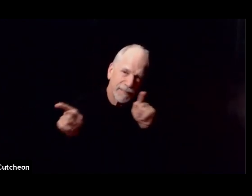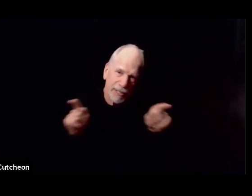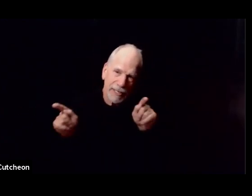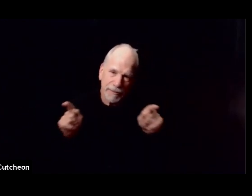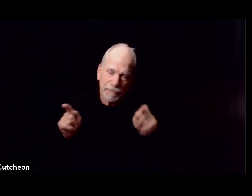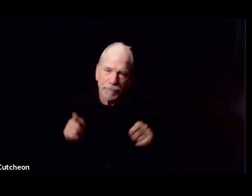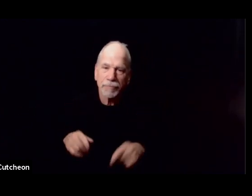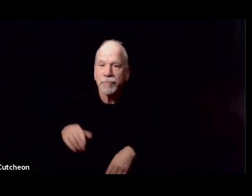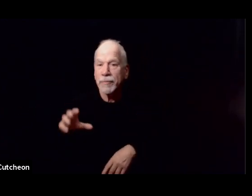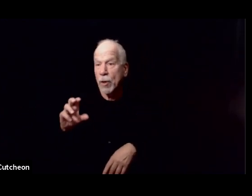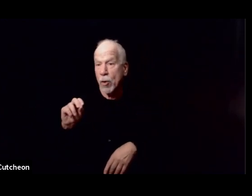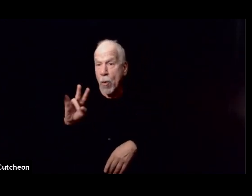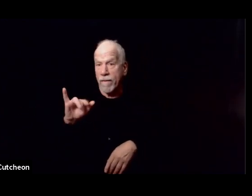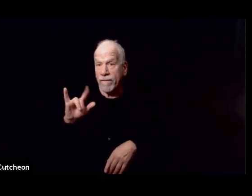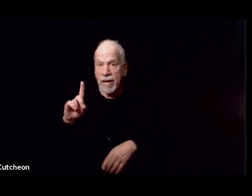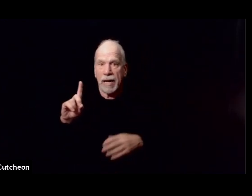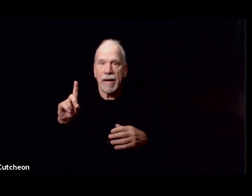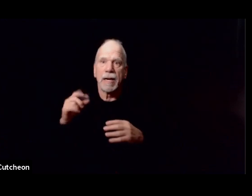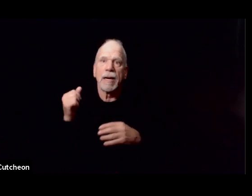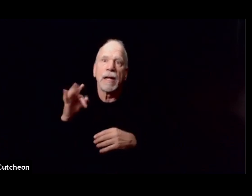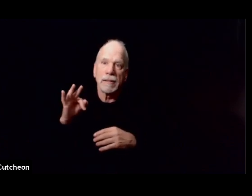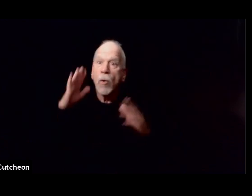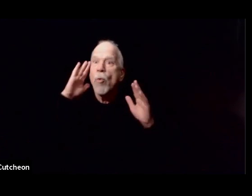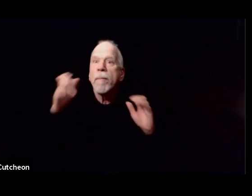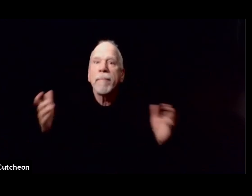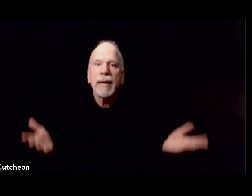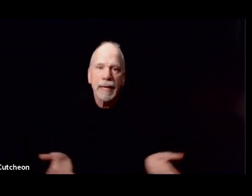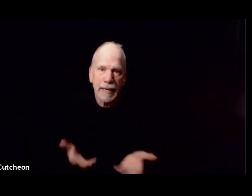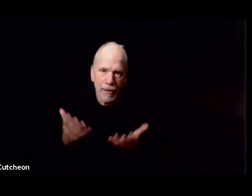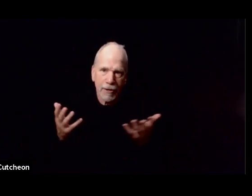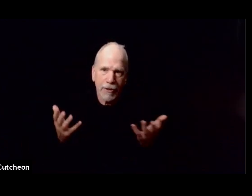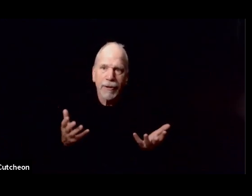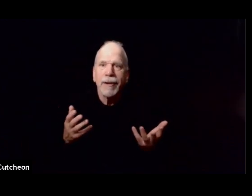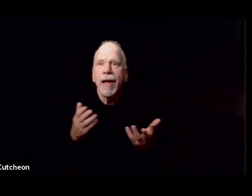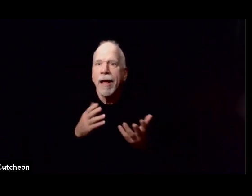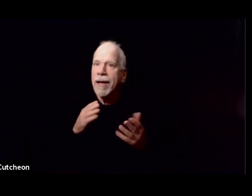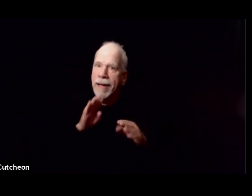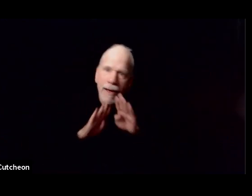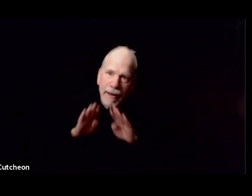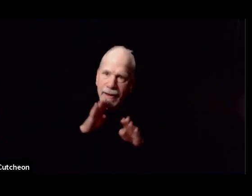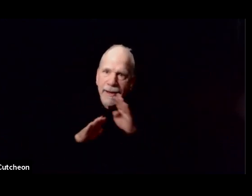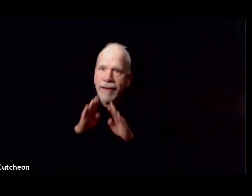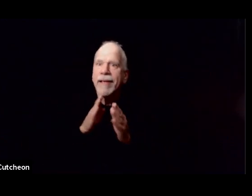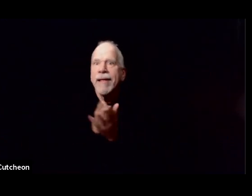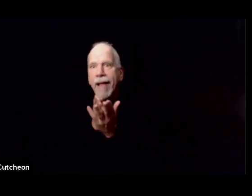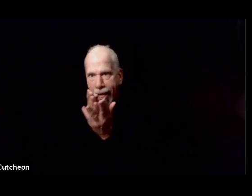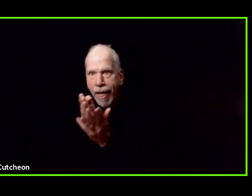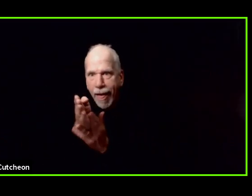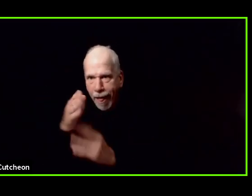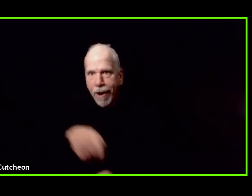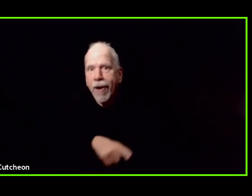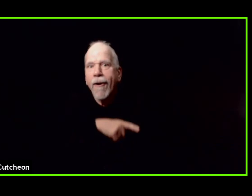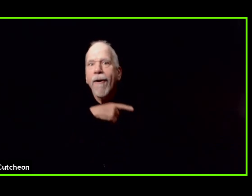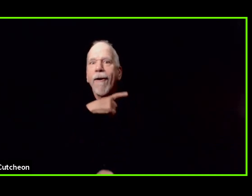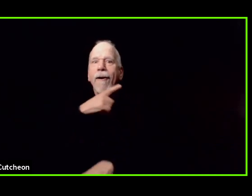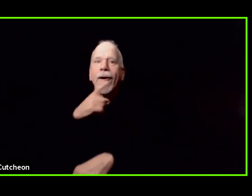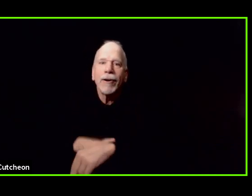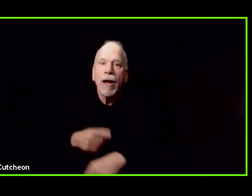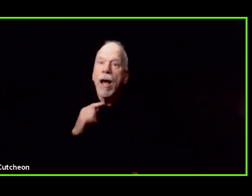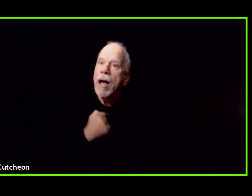a while and therefore we have to. I know everybody is sick and tired of all the prevention measures